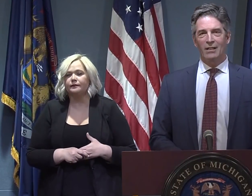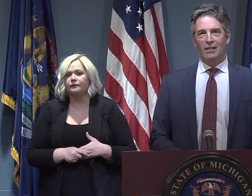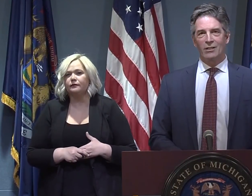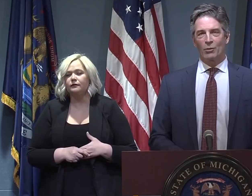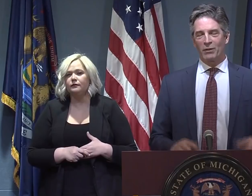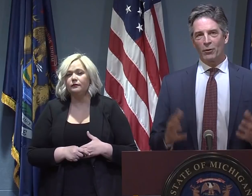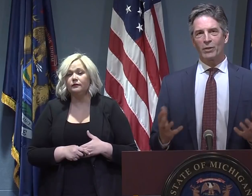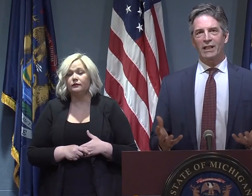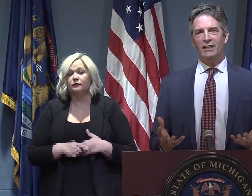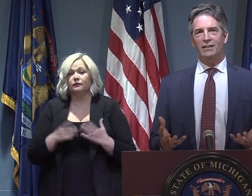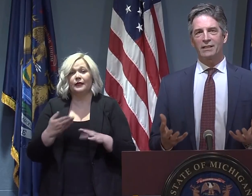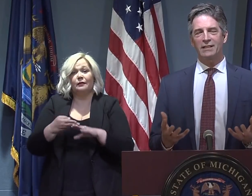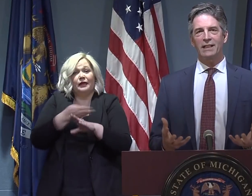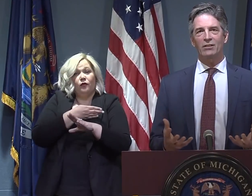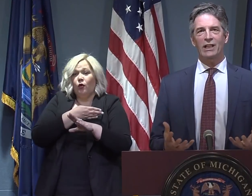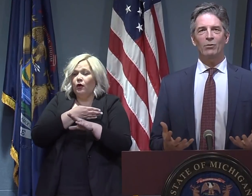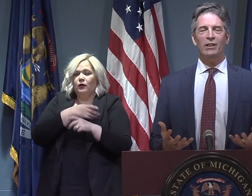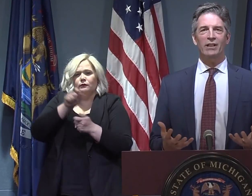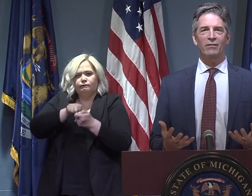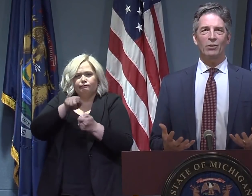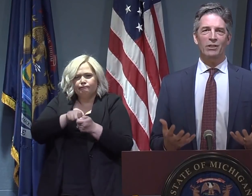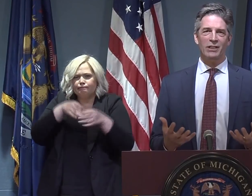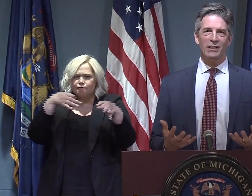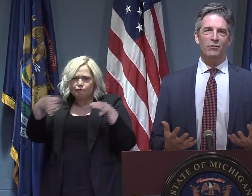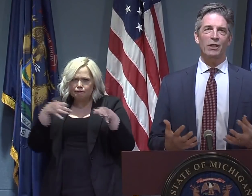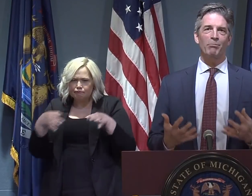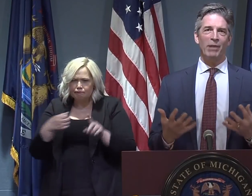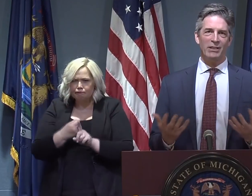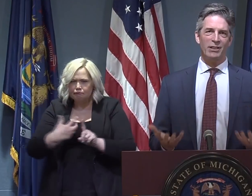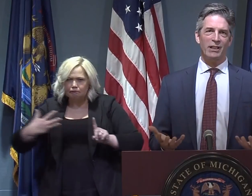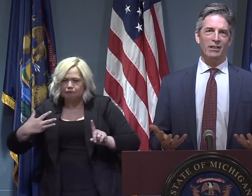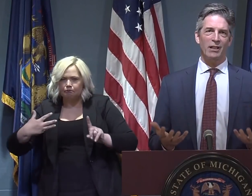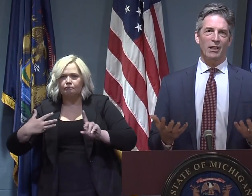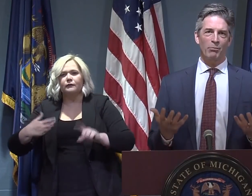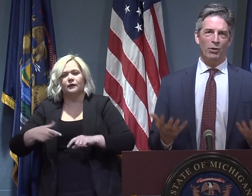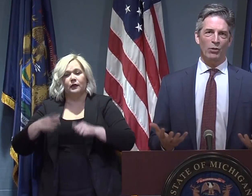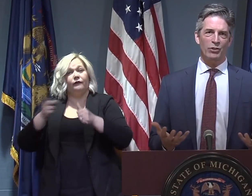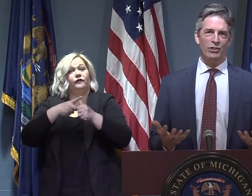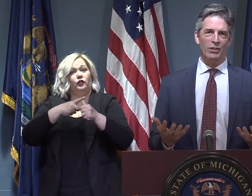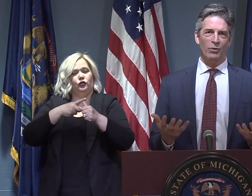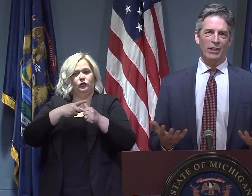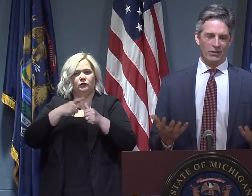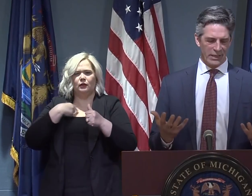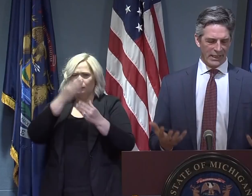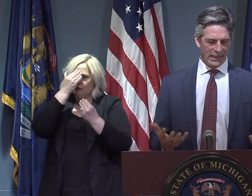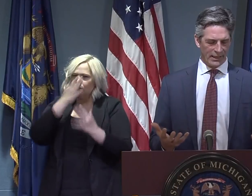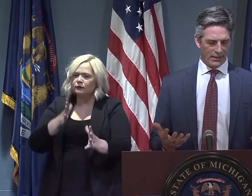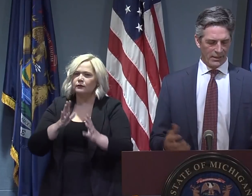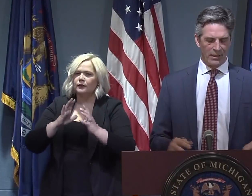ASSOCIATION HAS BEEN A GREAT PARTNER IN THIS EFFORT. BEFORE WE GET INTO DETAILS I